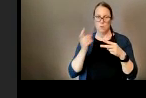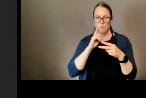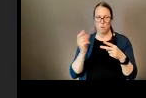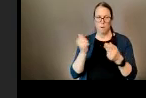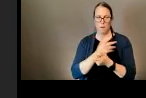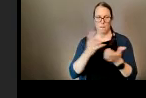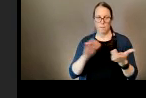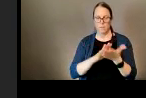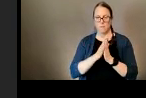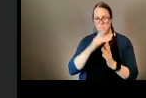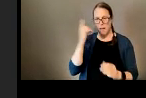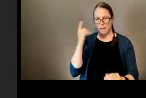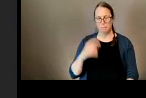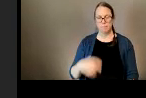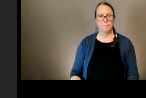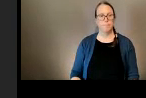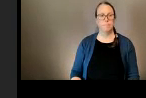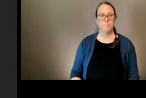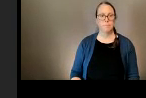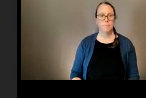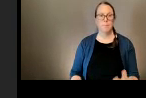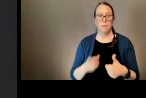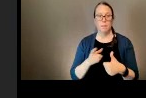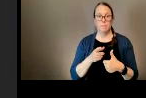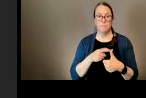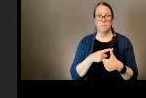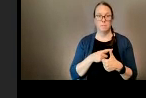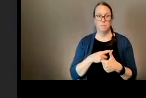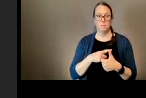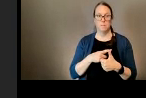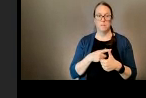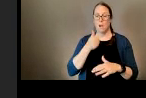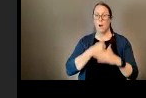the font into the color black. You can either go to under theme colors where